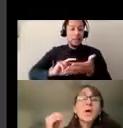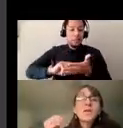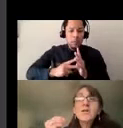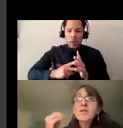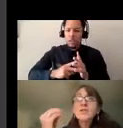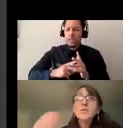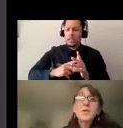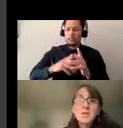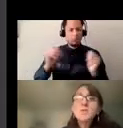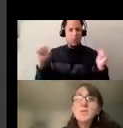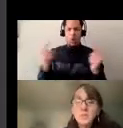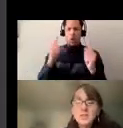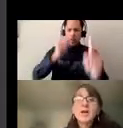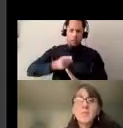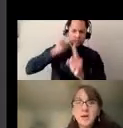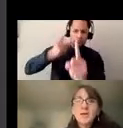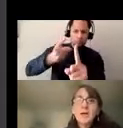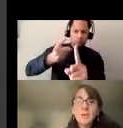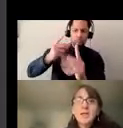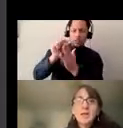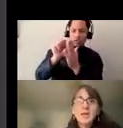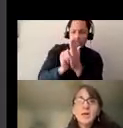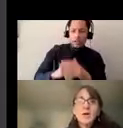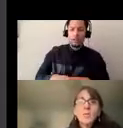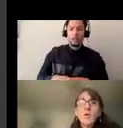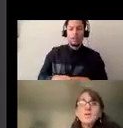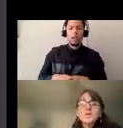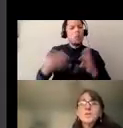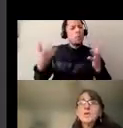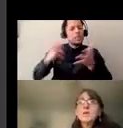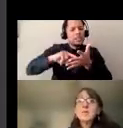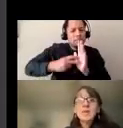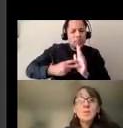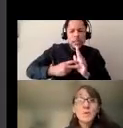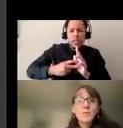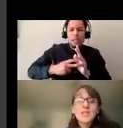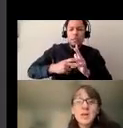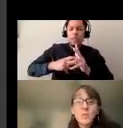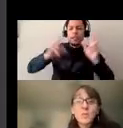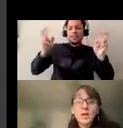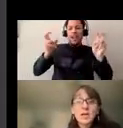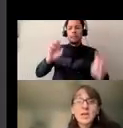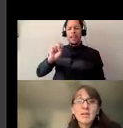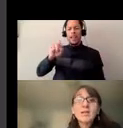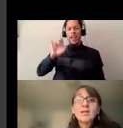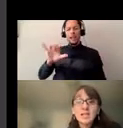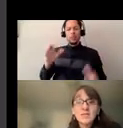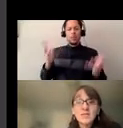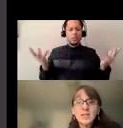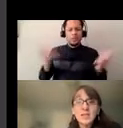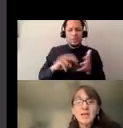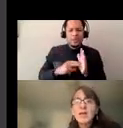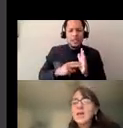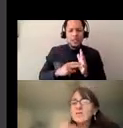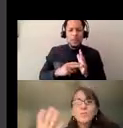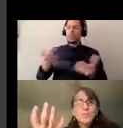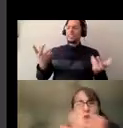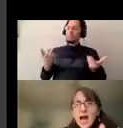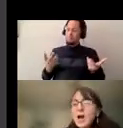What do we mean when we talk about equity? What do we mean when we say we're working collectively?